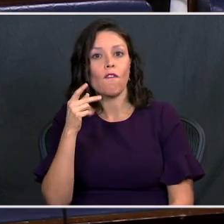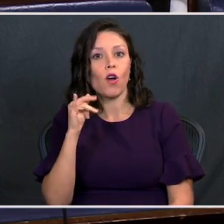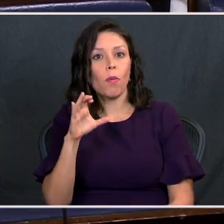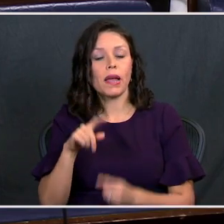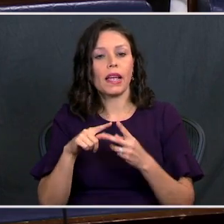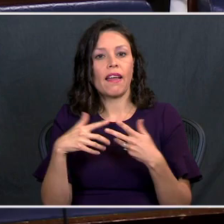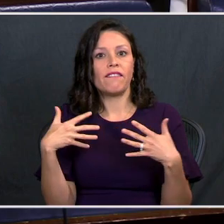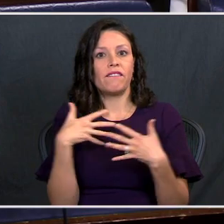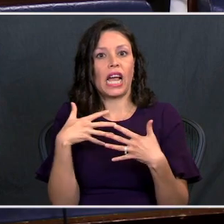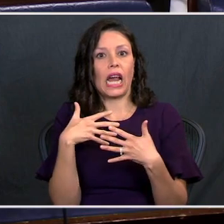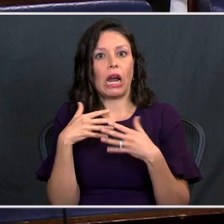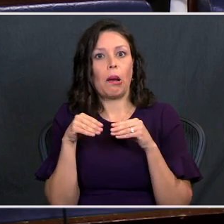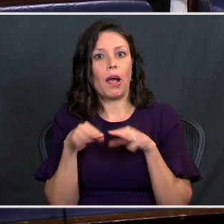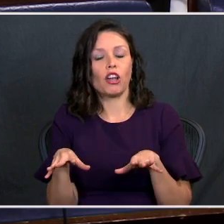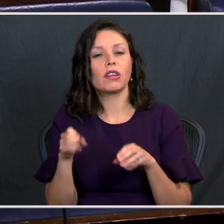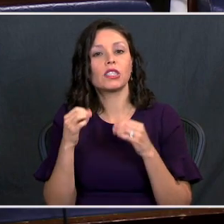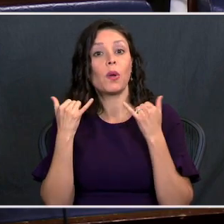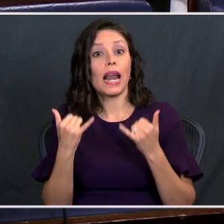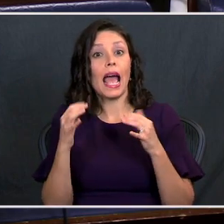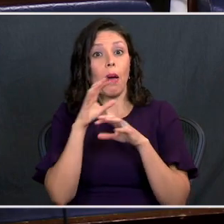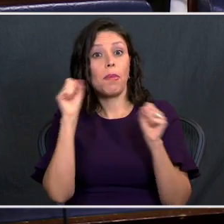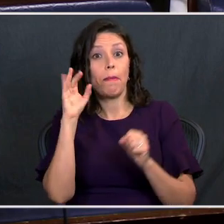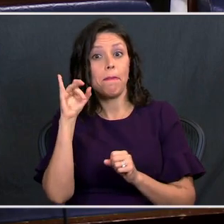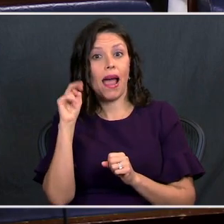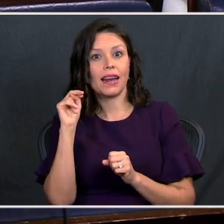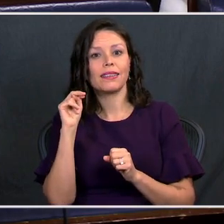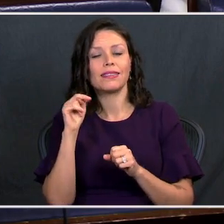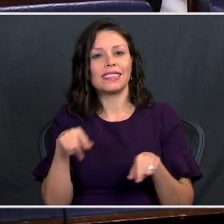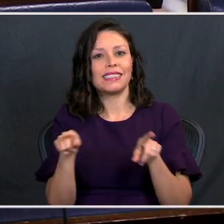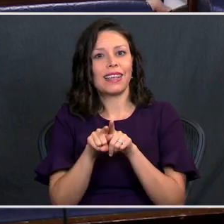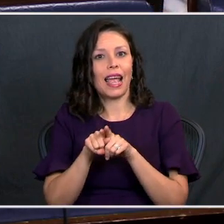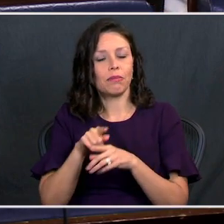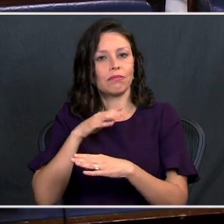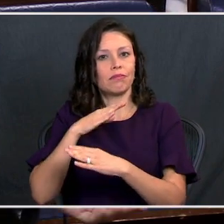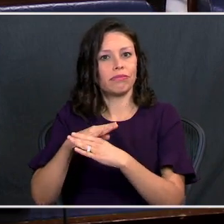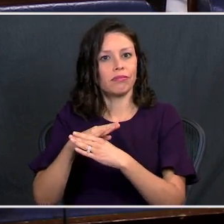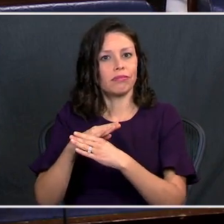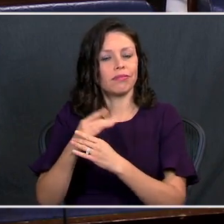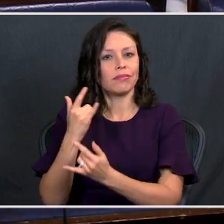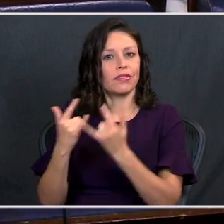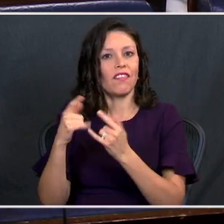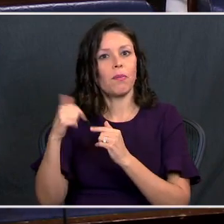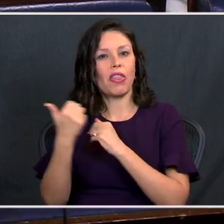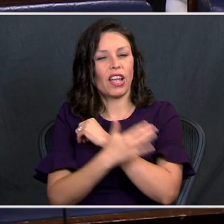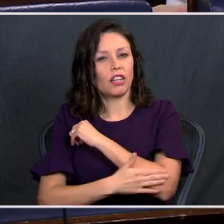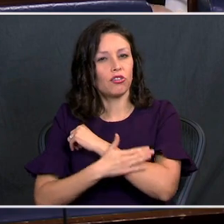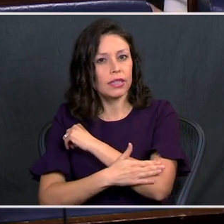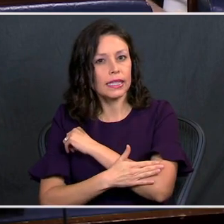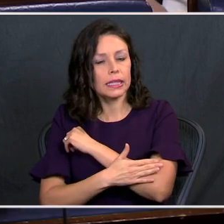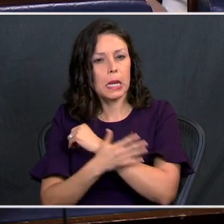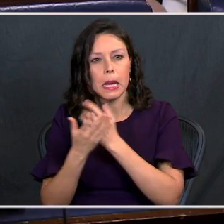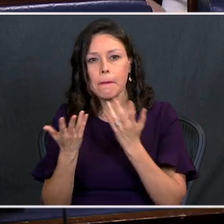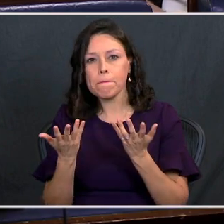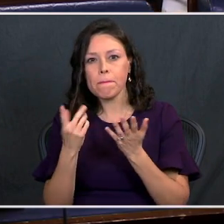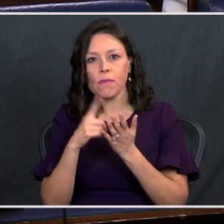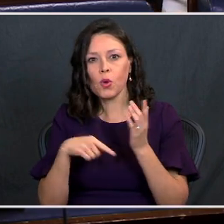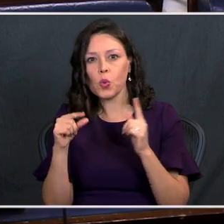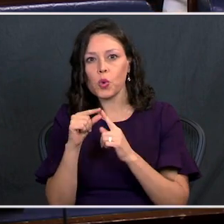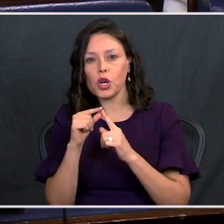So now-President Biden is putting travel restrictions on people coming in from other countries. What word do we use to describe that?